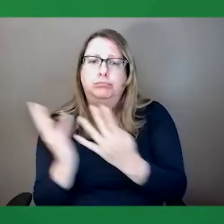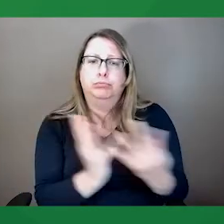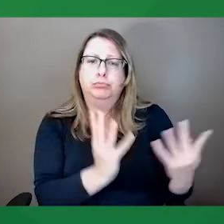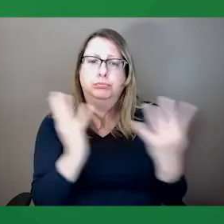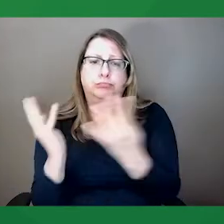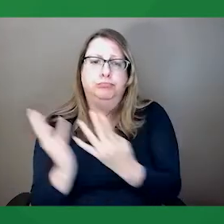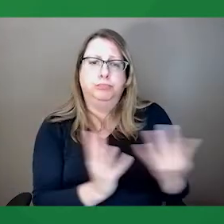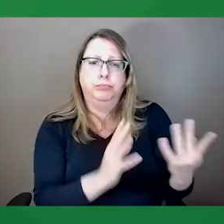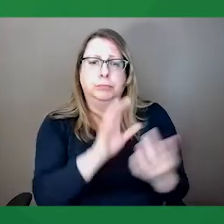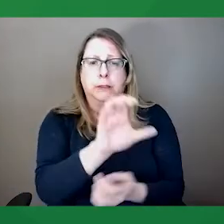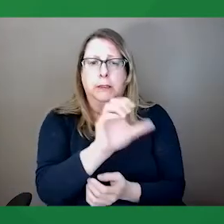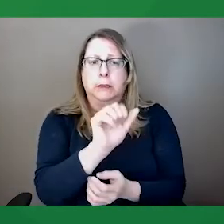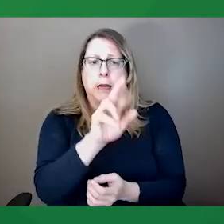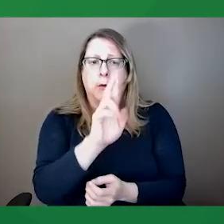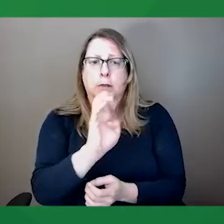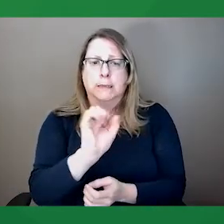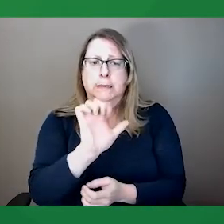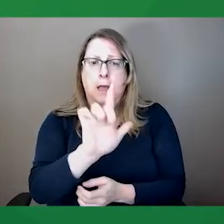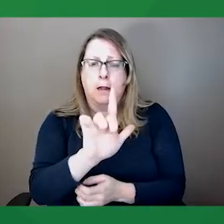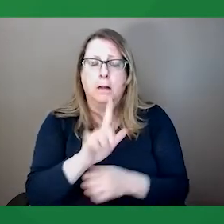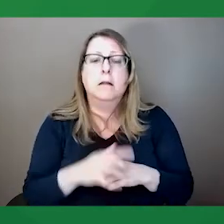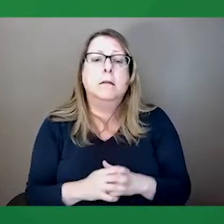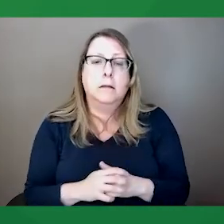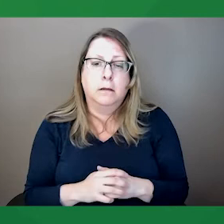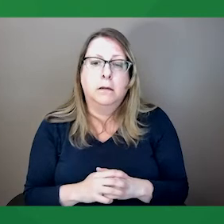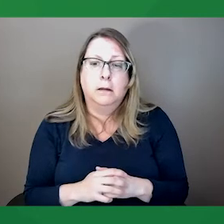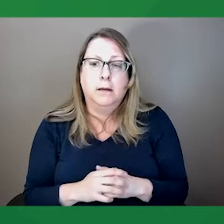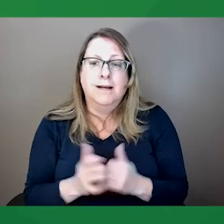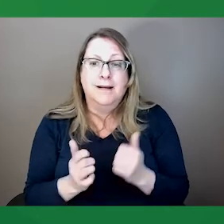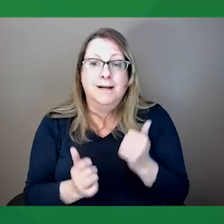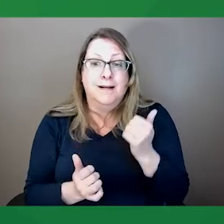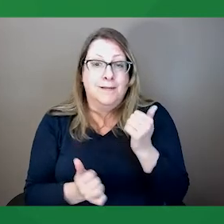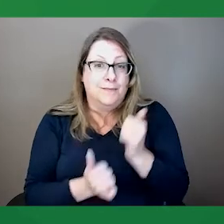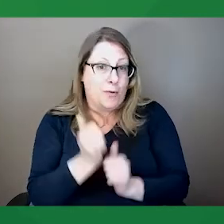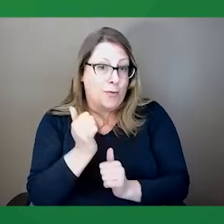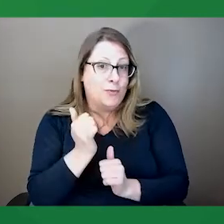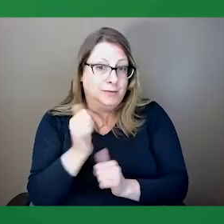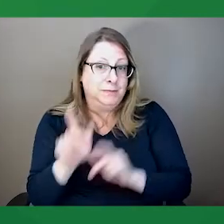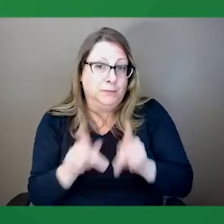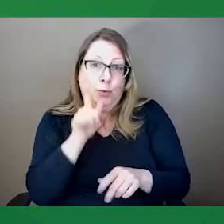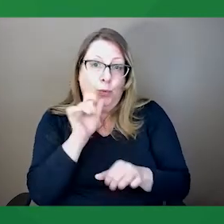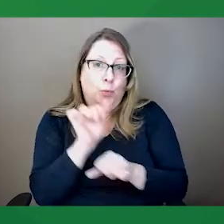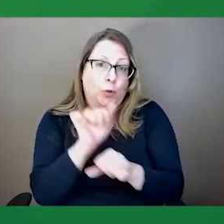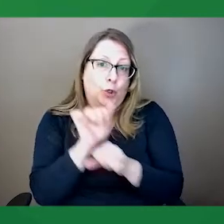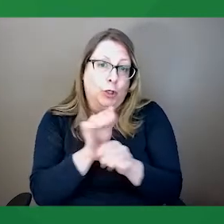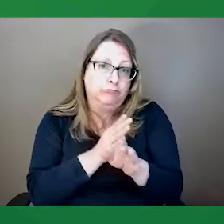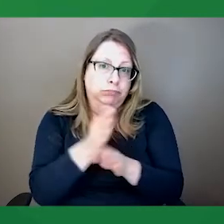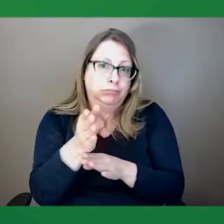which is typically a carousel. Whoever works in the web,